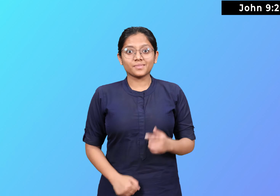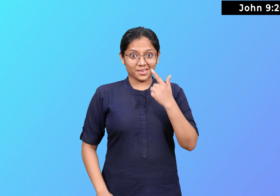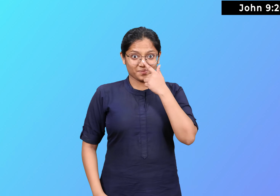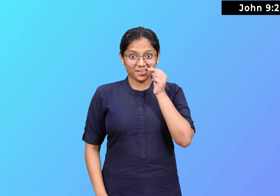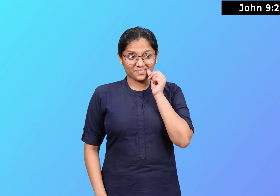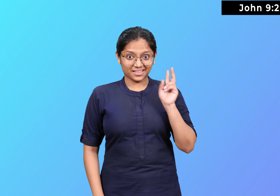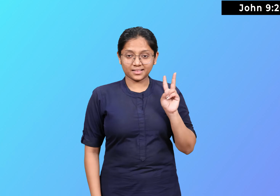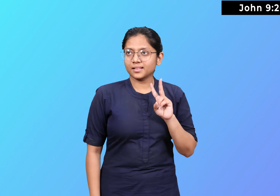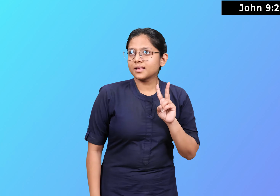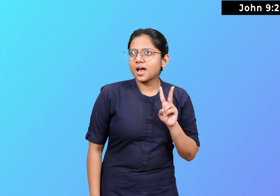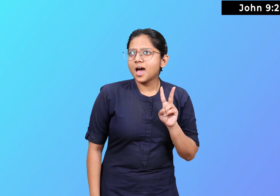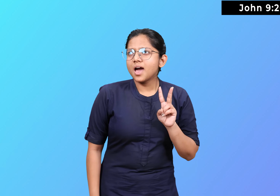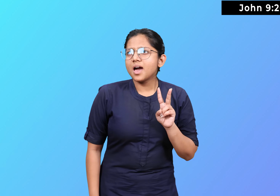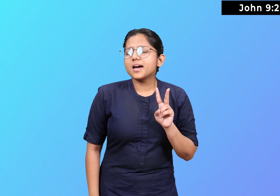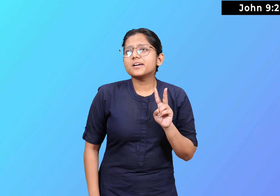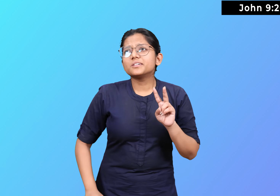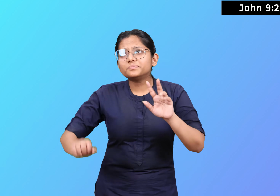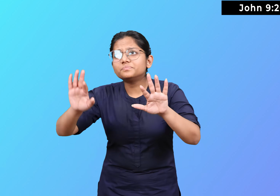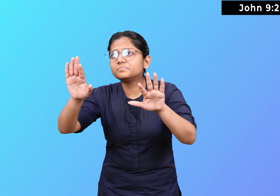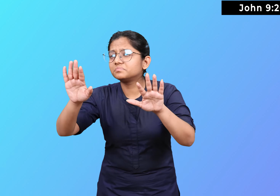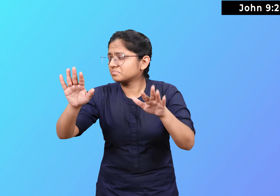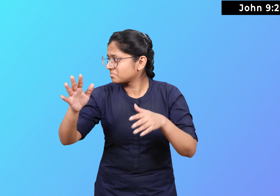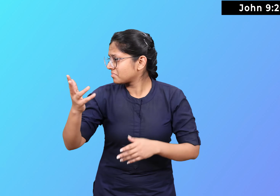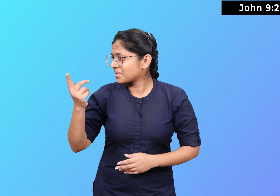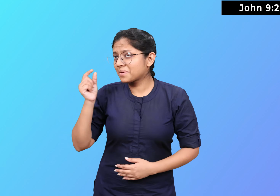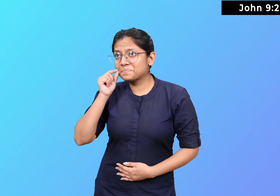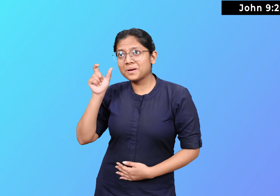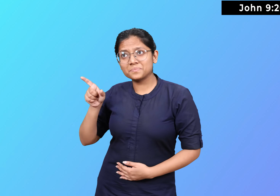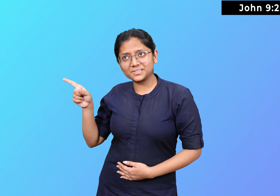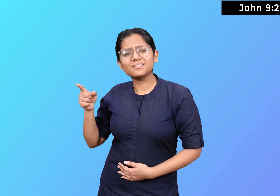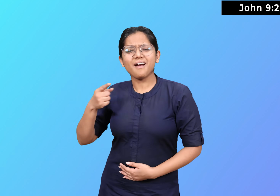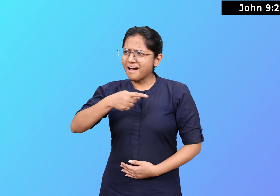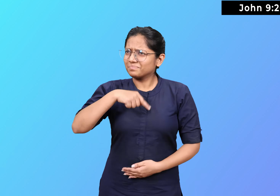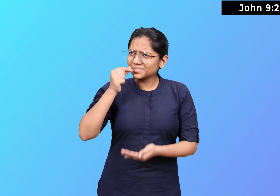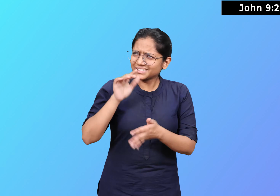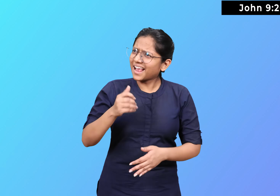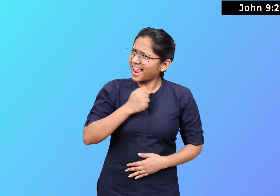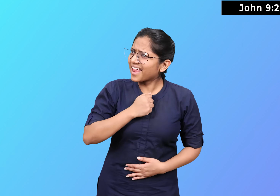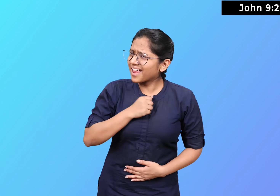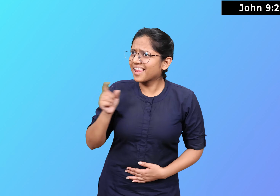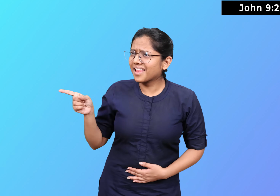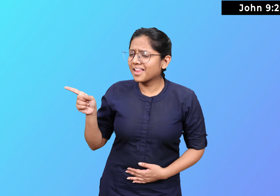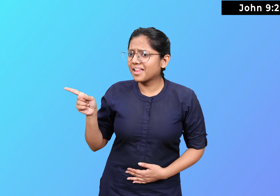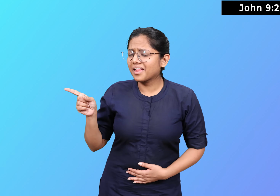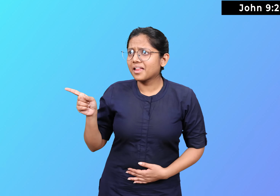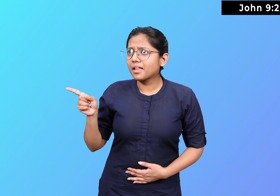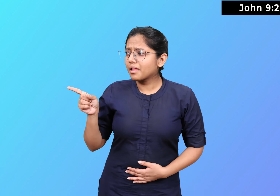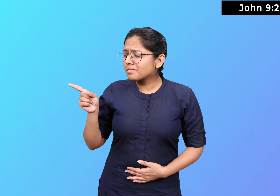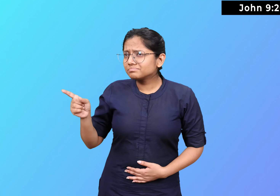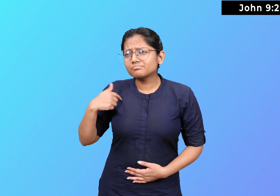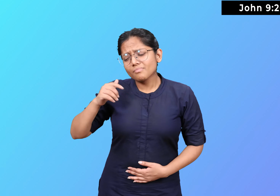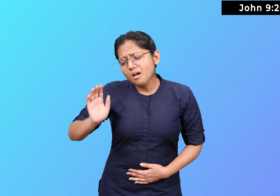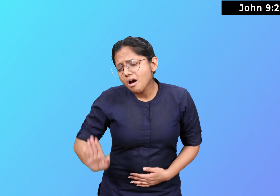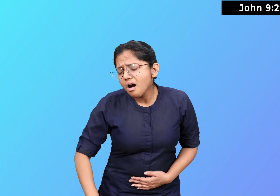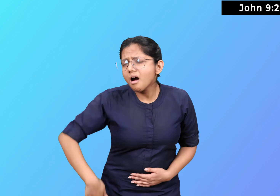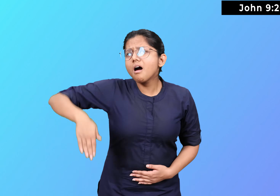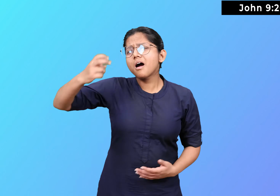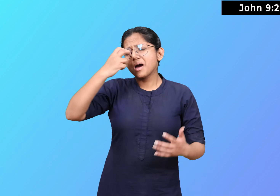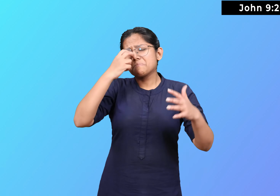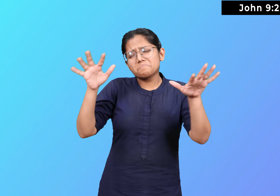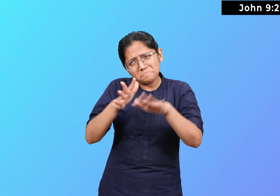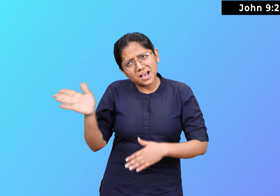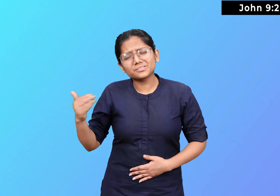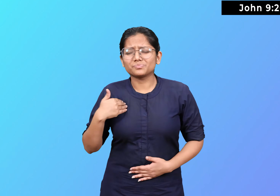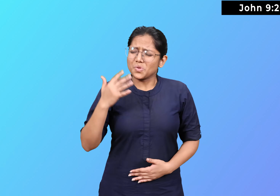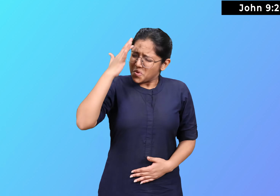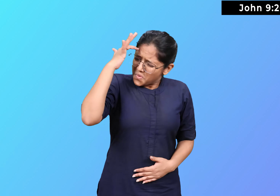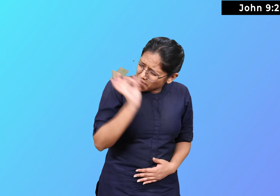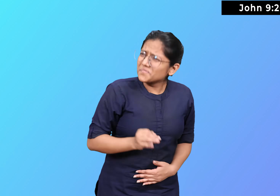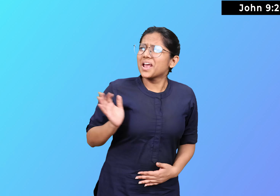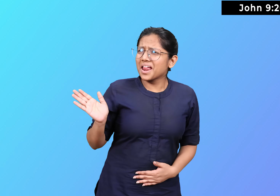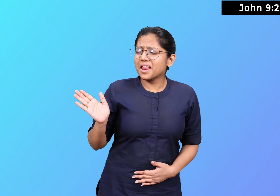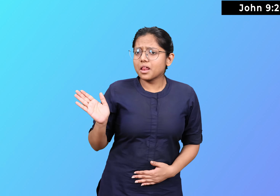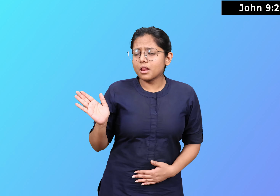His parents answered, “We know that this man is our son. And we know that he was born blind.